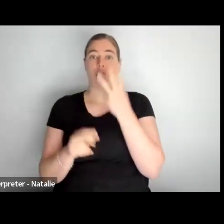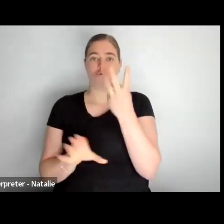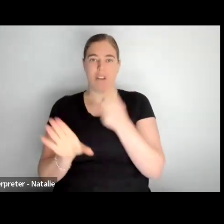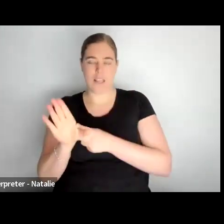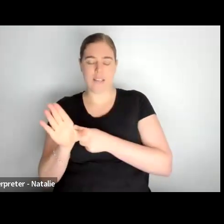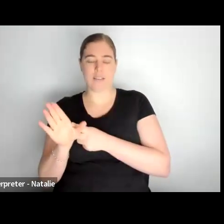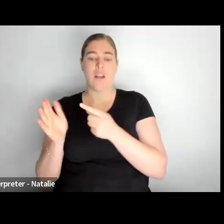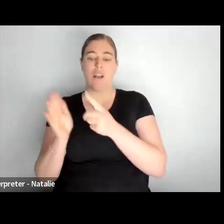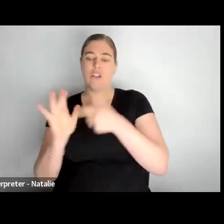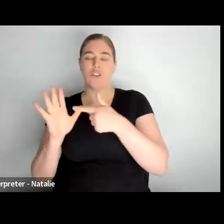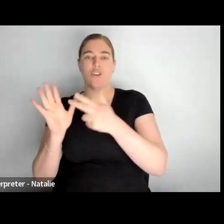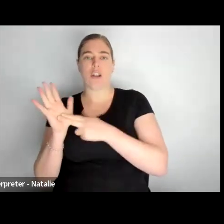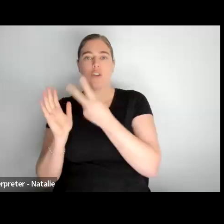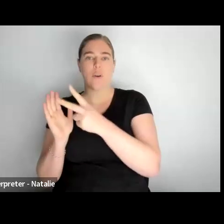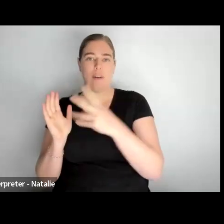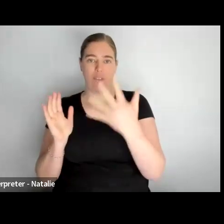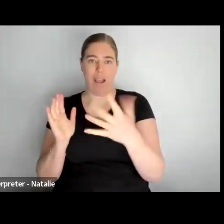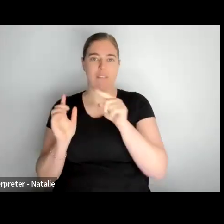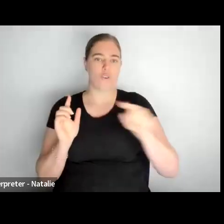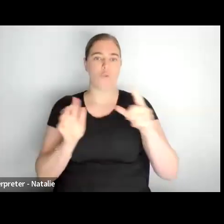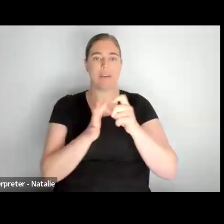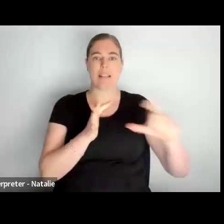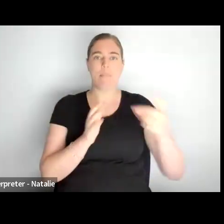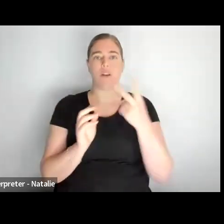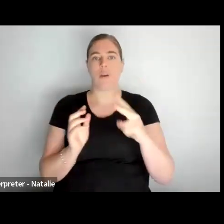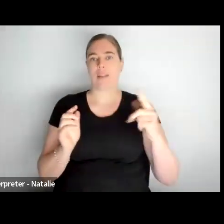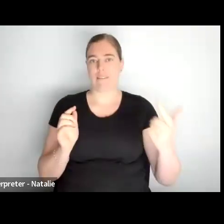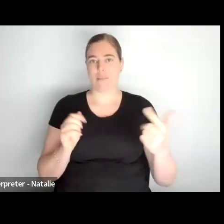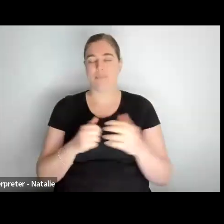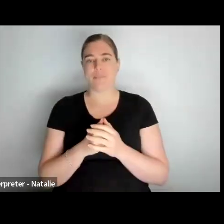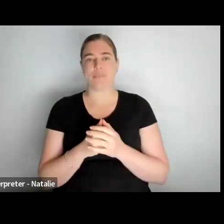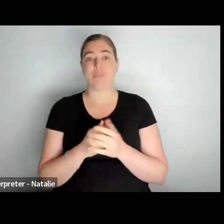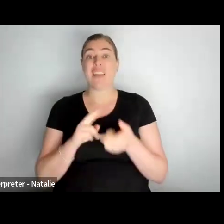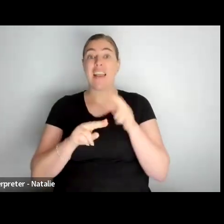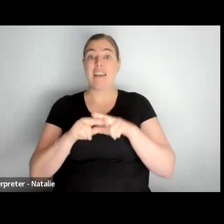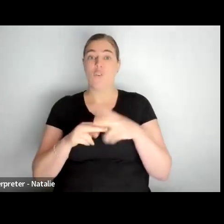through to December 2027. If you are appointed to that pool,